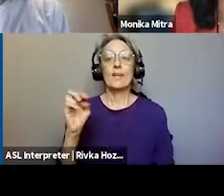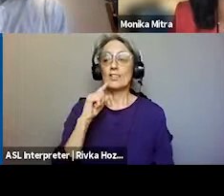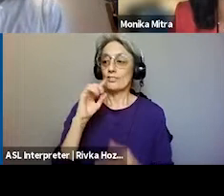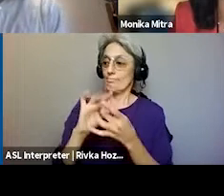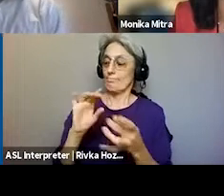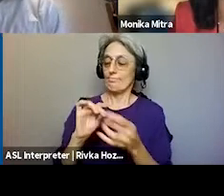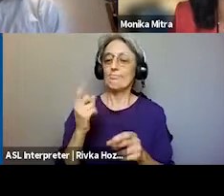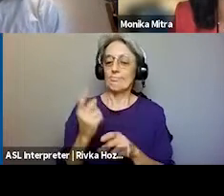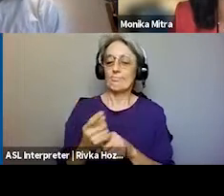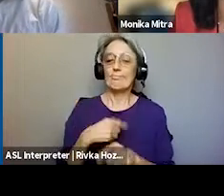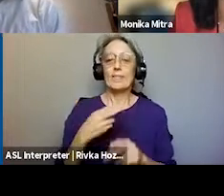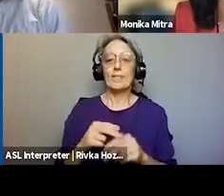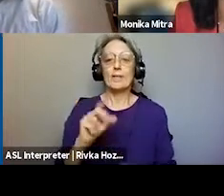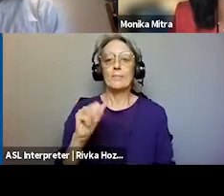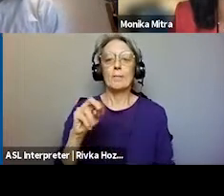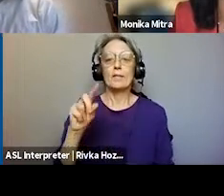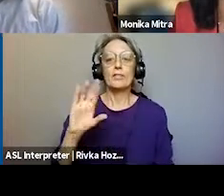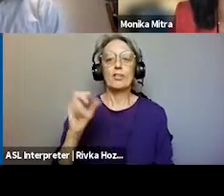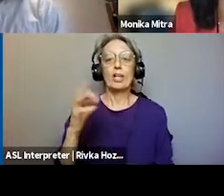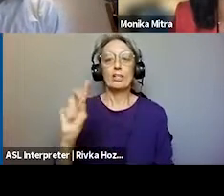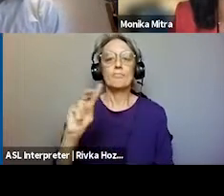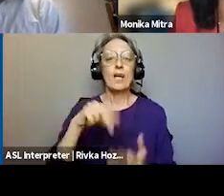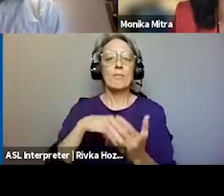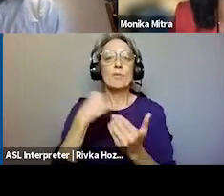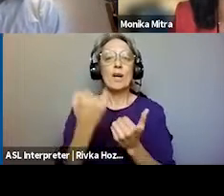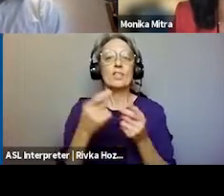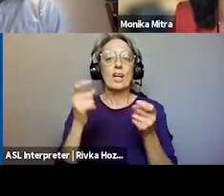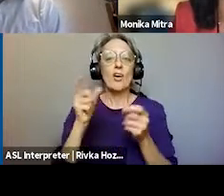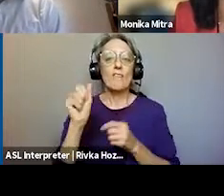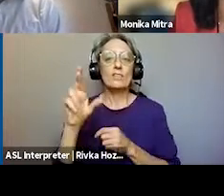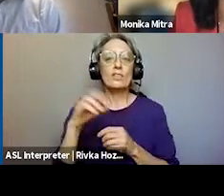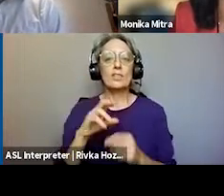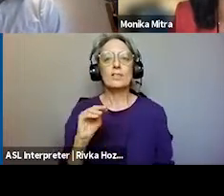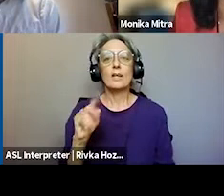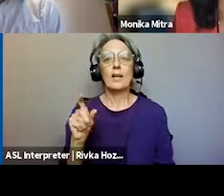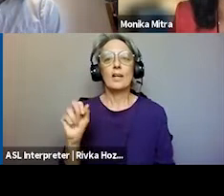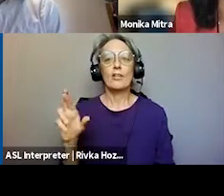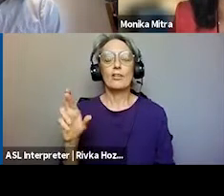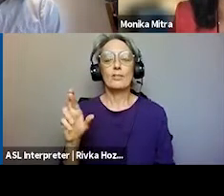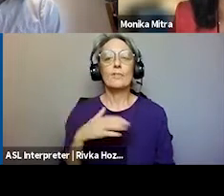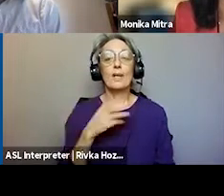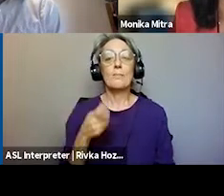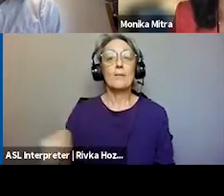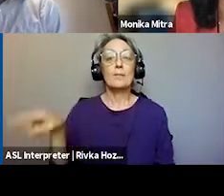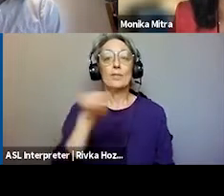a project office at NIDILRR and I am so grateful that you’re here joining us today. This is such